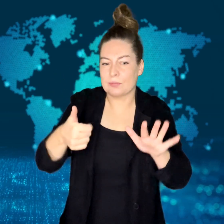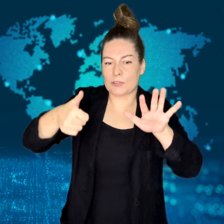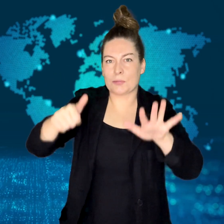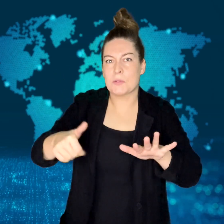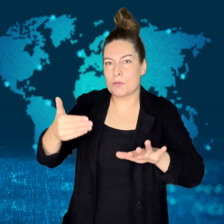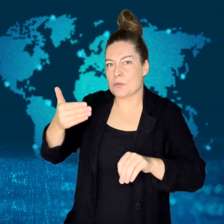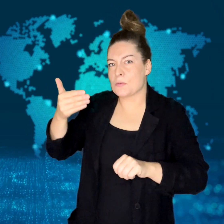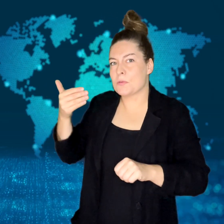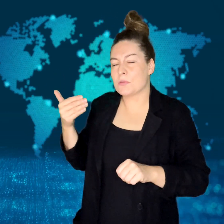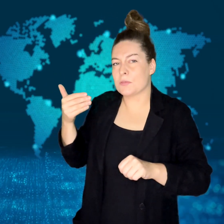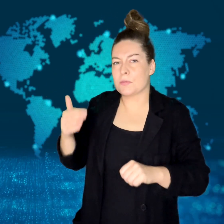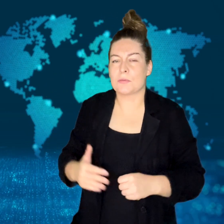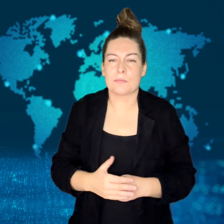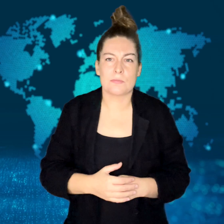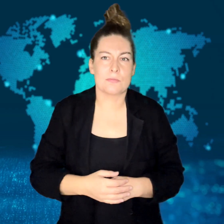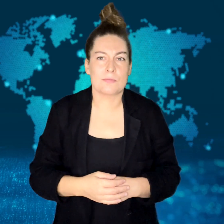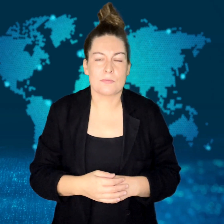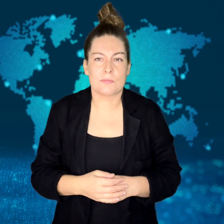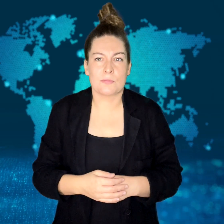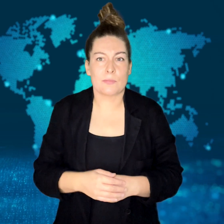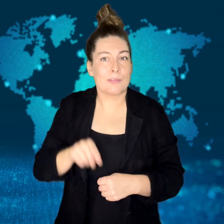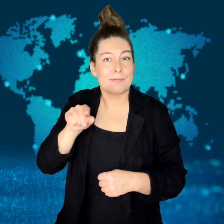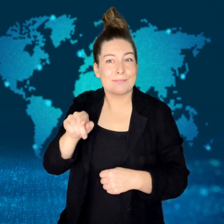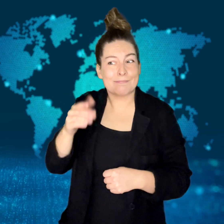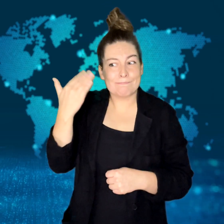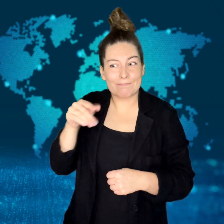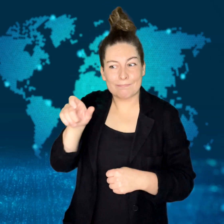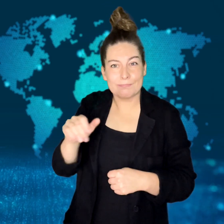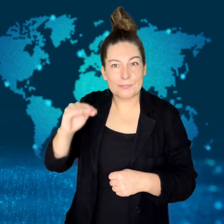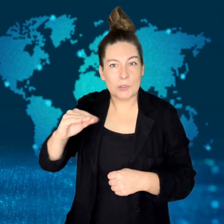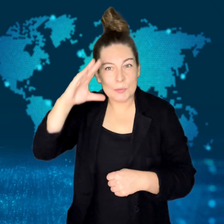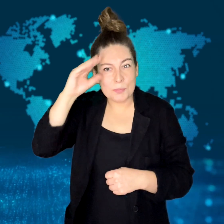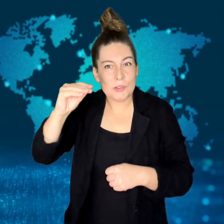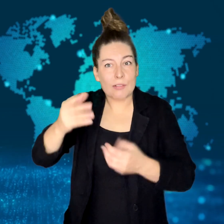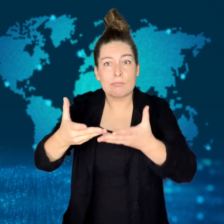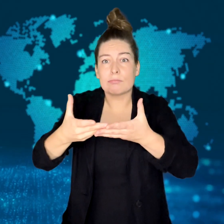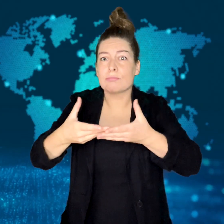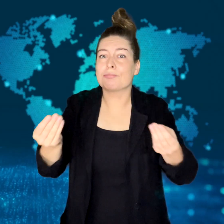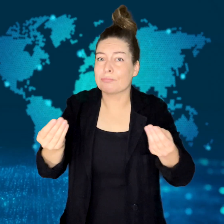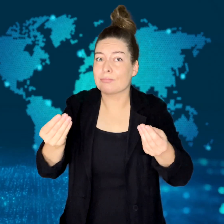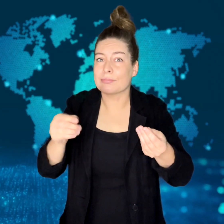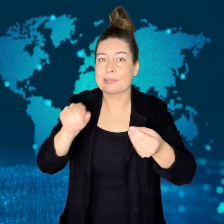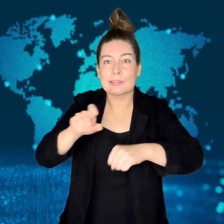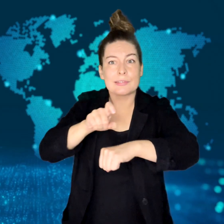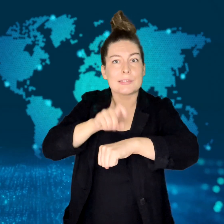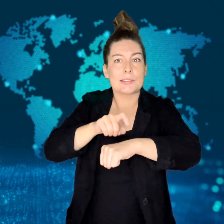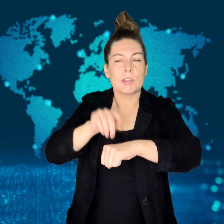His mother is wanted by British police for her